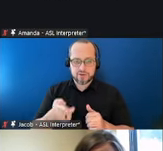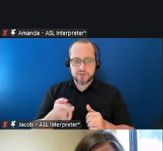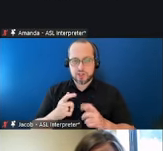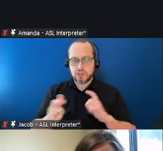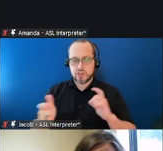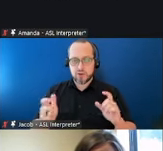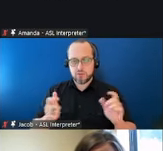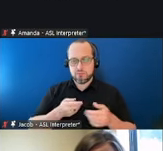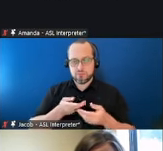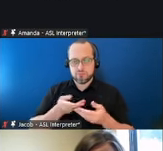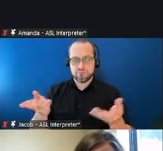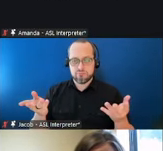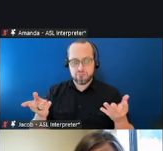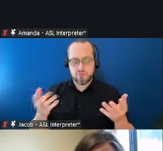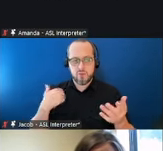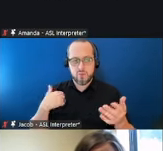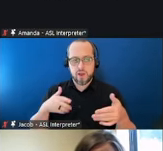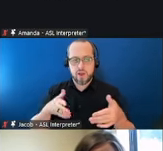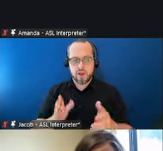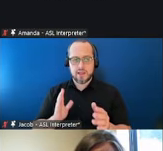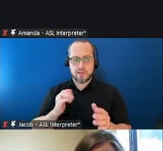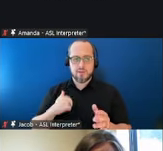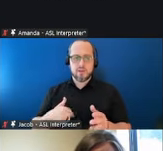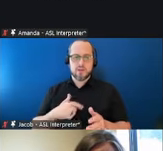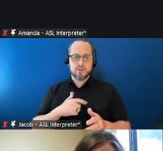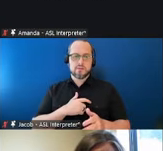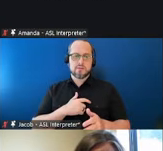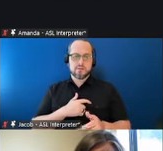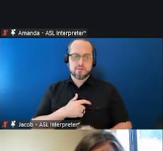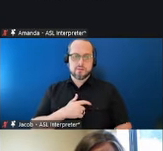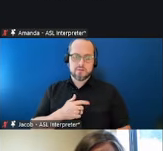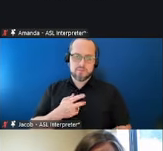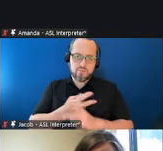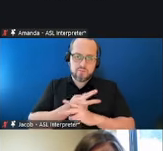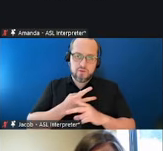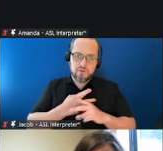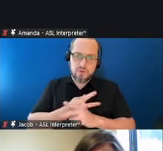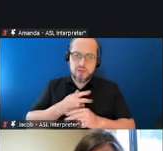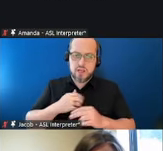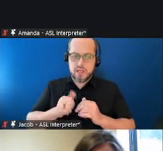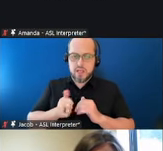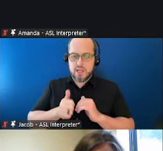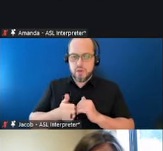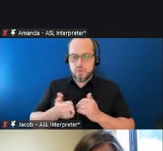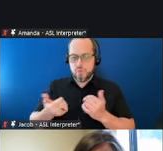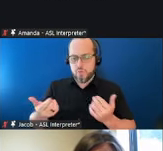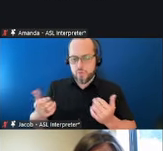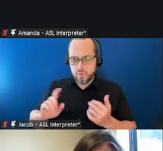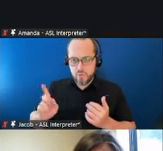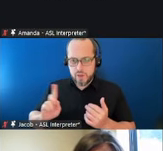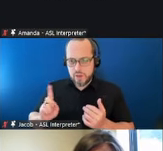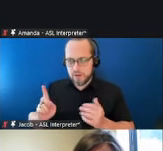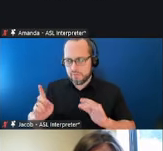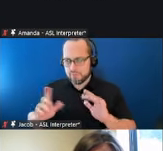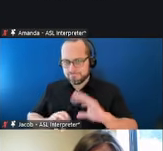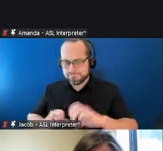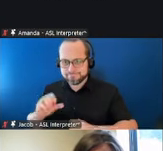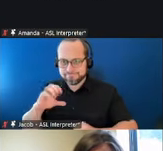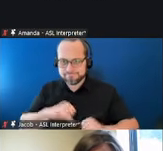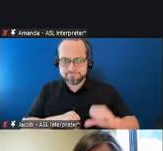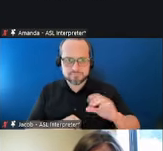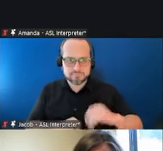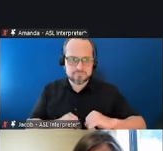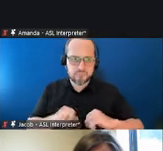will allow us to um figure out how and where the gaps are, what's needed, where and then